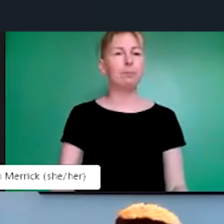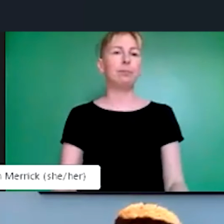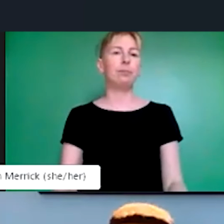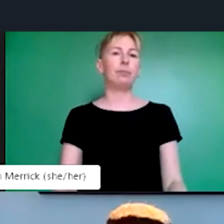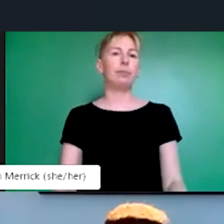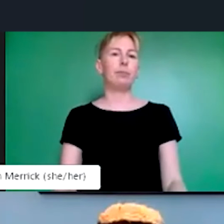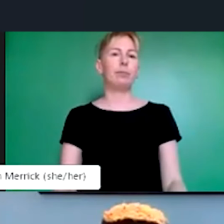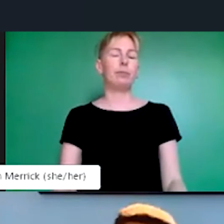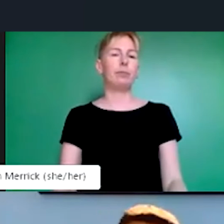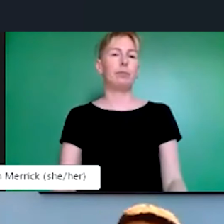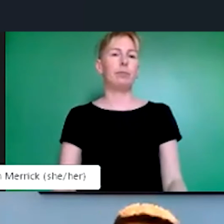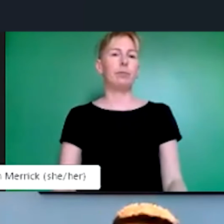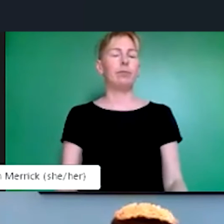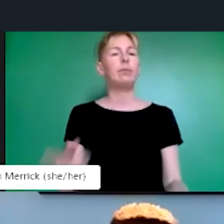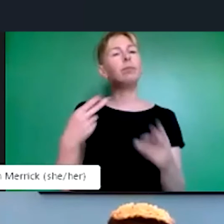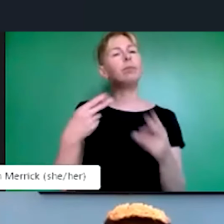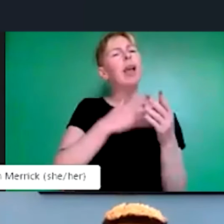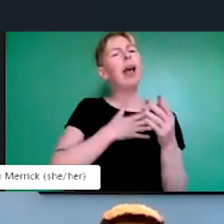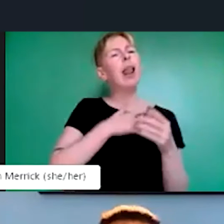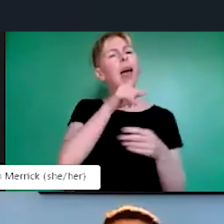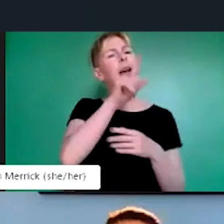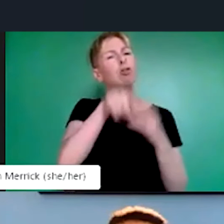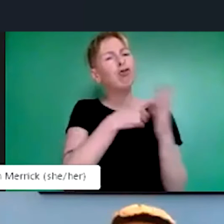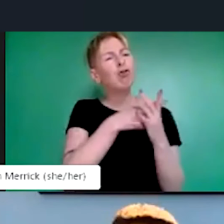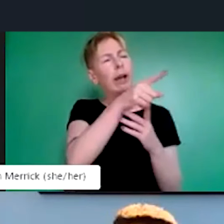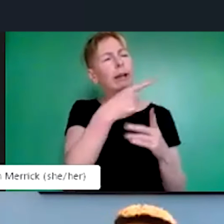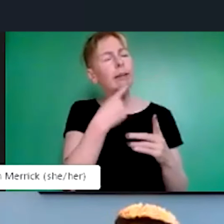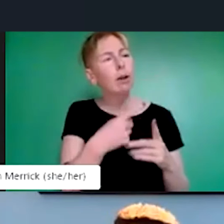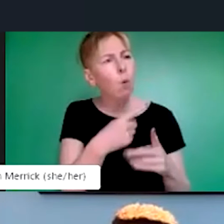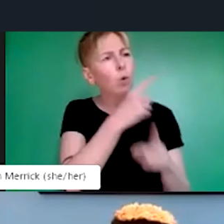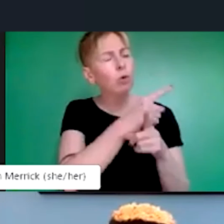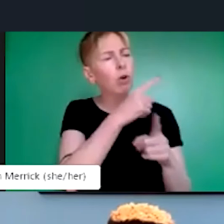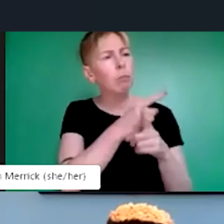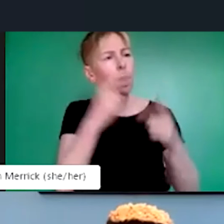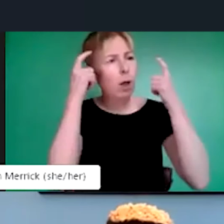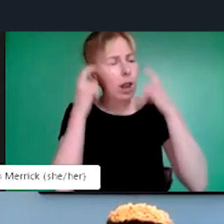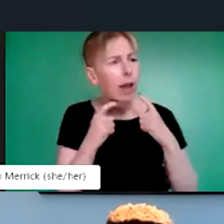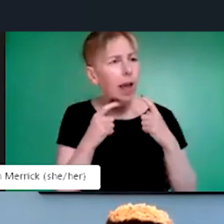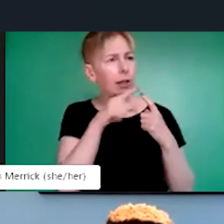terms of legalities and finding other ways of thinking about conflict outside as what we